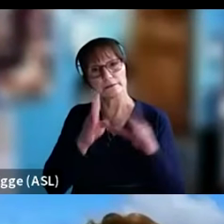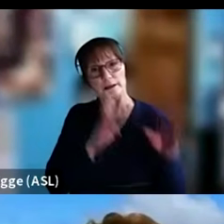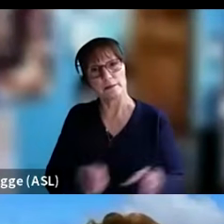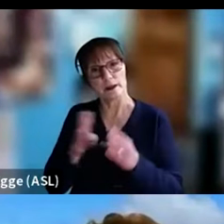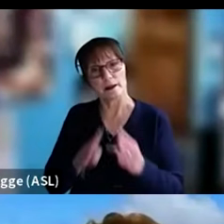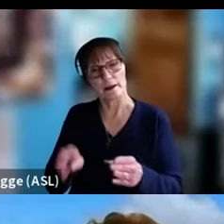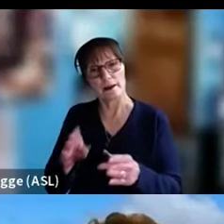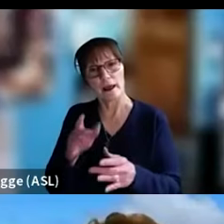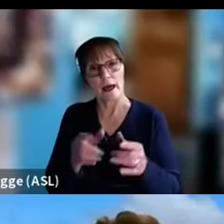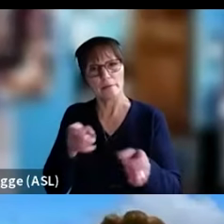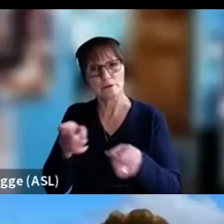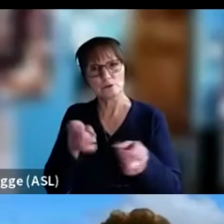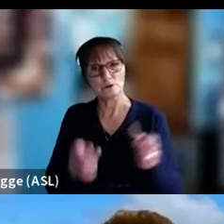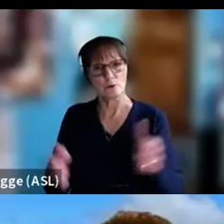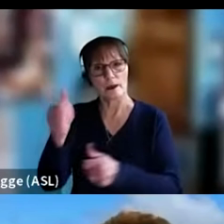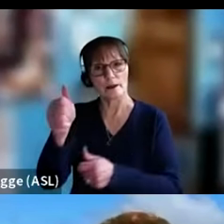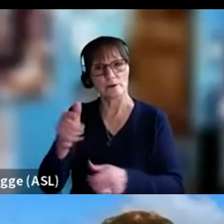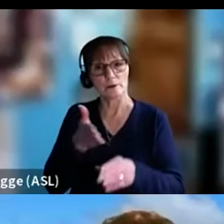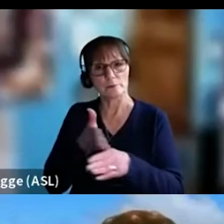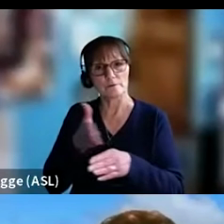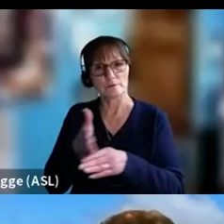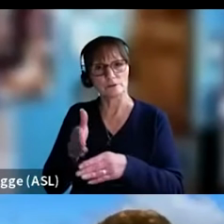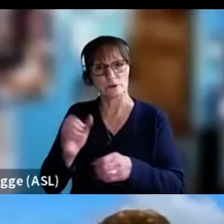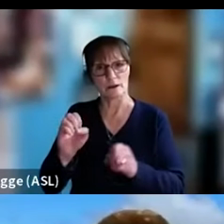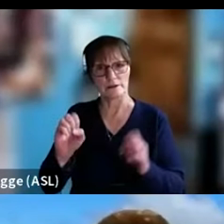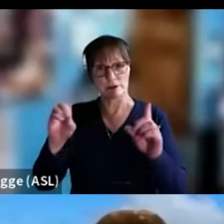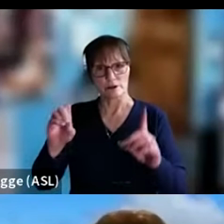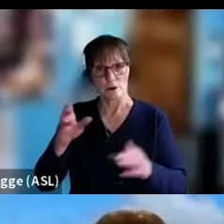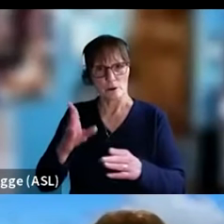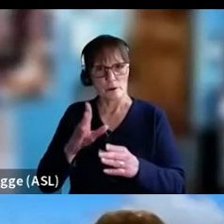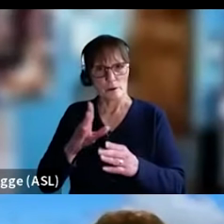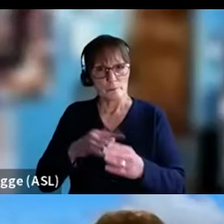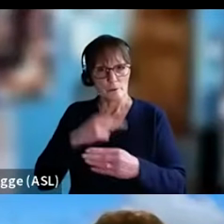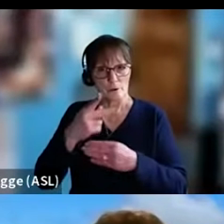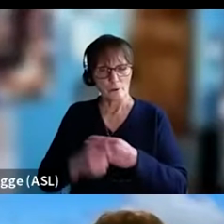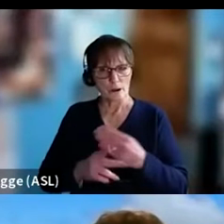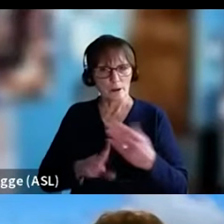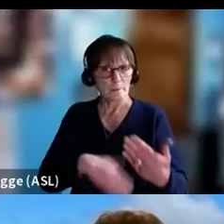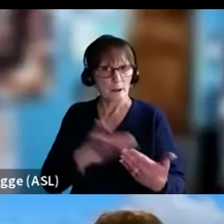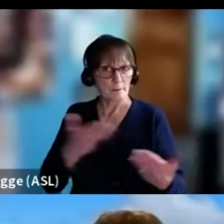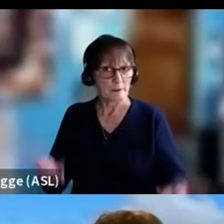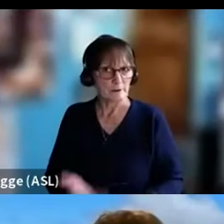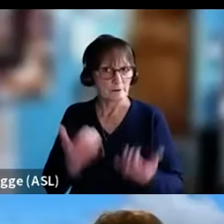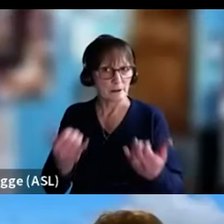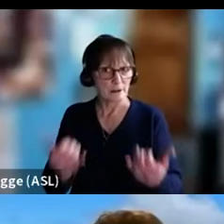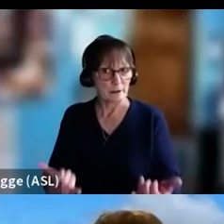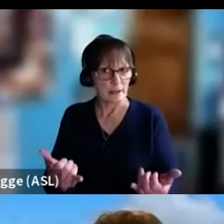for our university's interprofessional education program. I come today as a social scientist, a gerontologist,